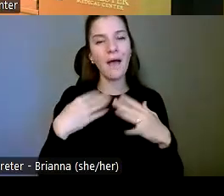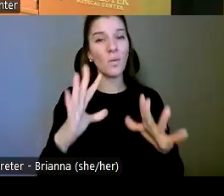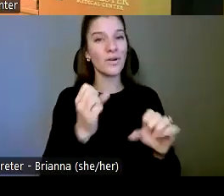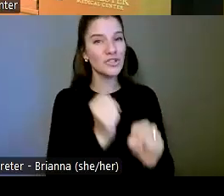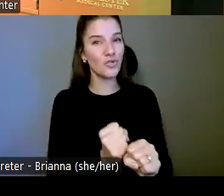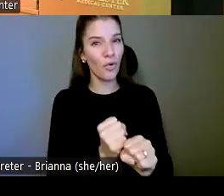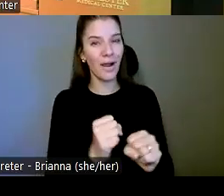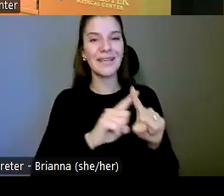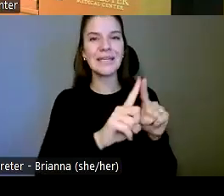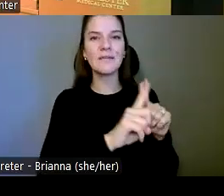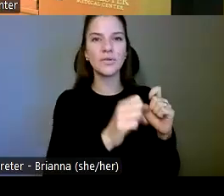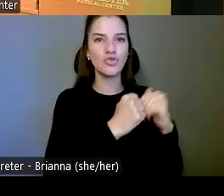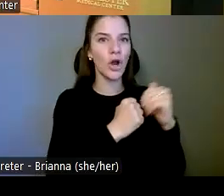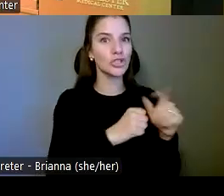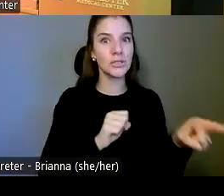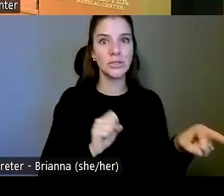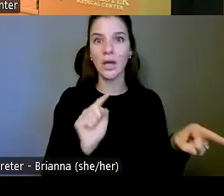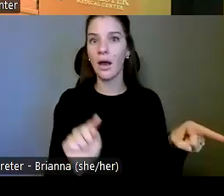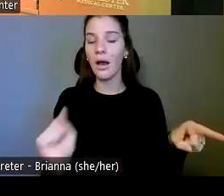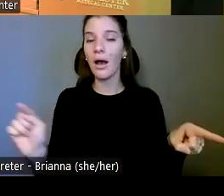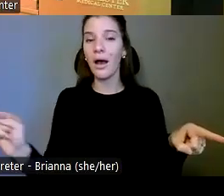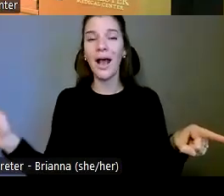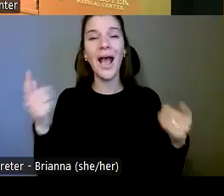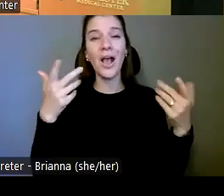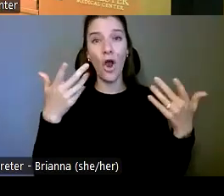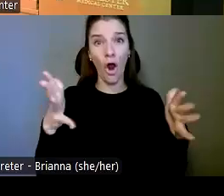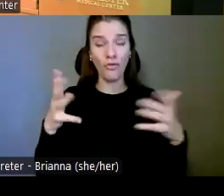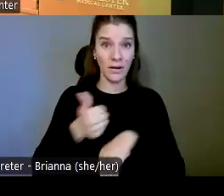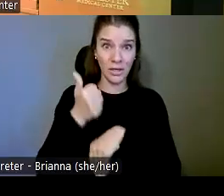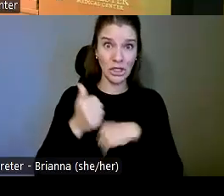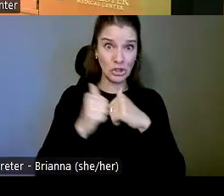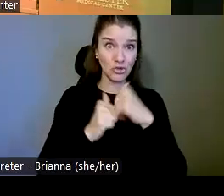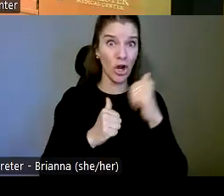these structures. I think any structures that are already there it actually amplifies those